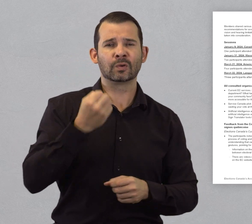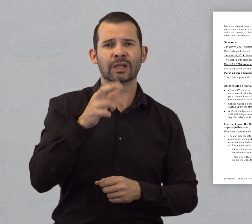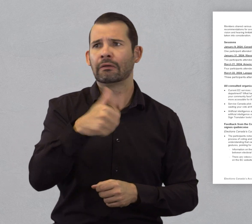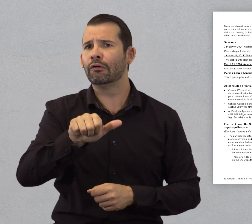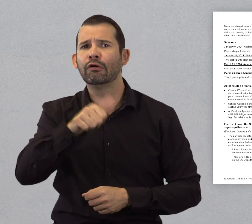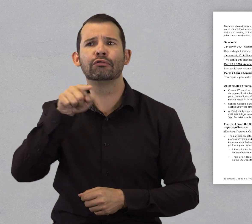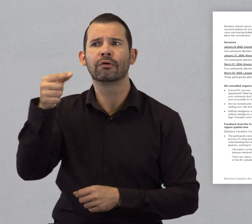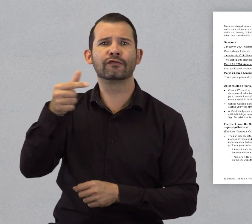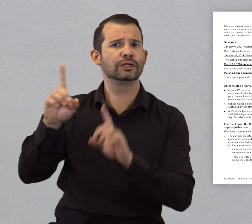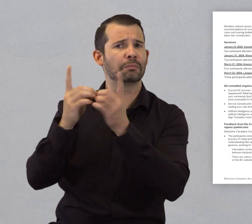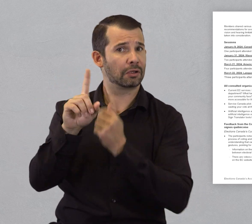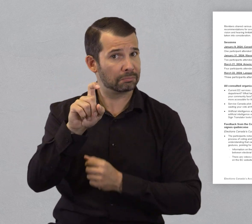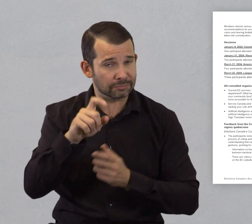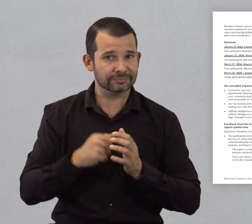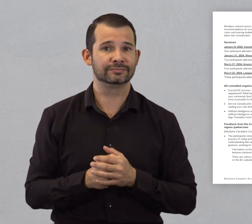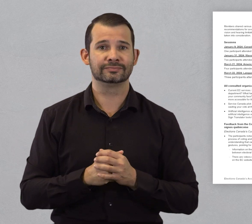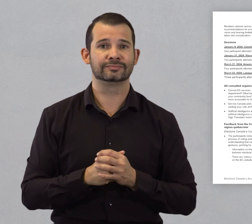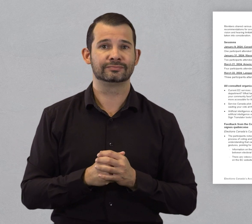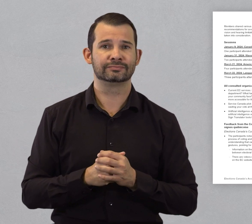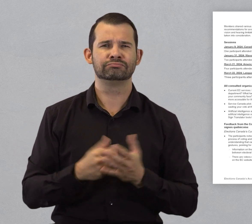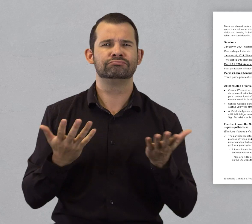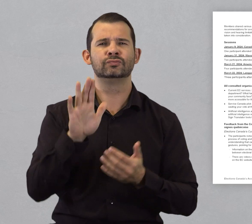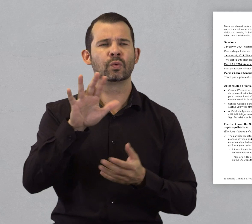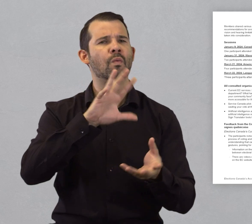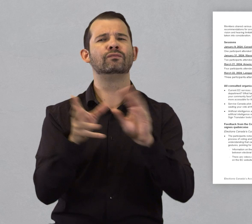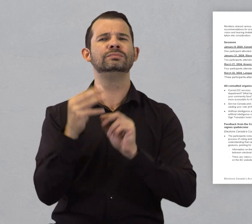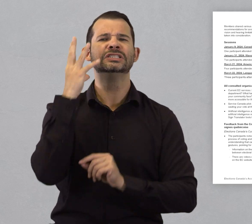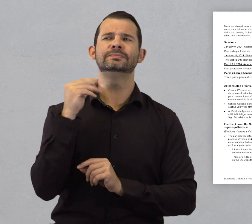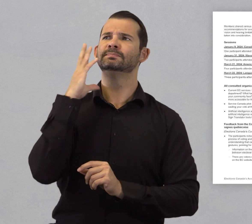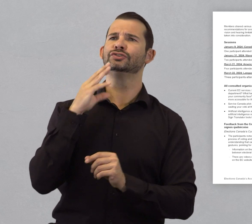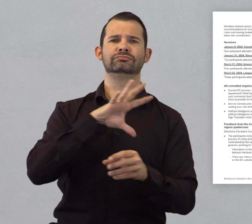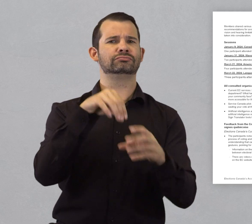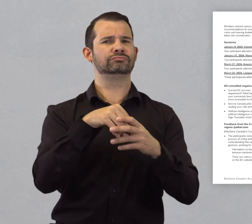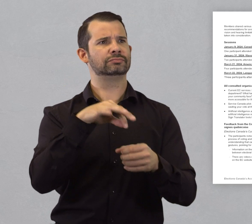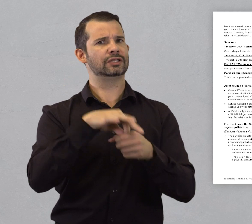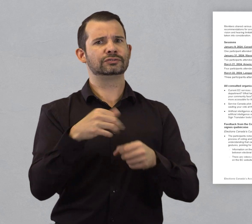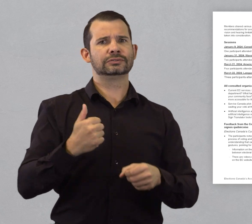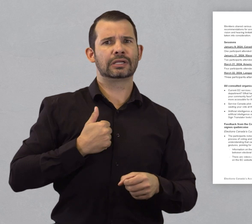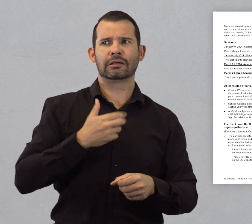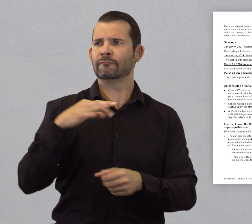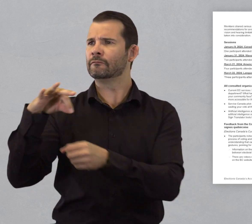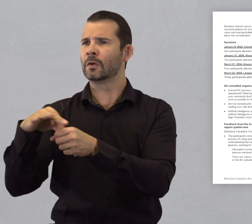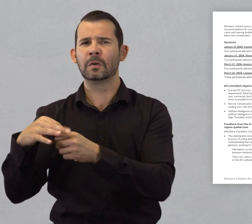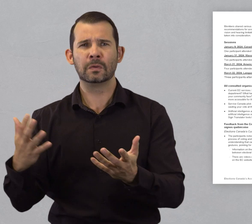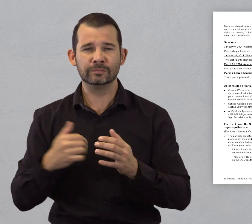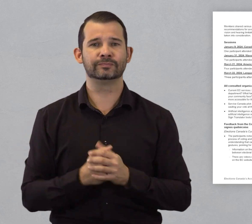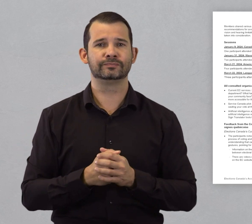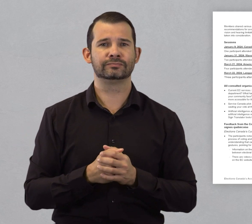government department? What has been your overall experience with EC and voting? What barriers do